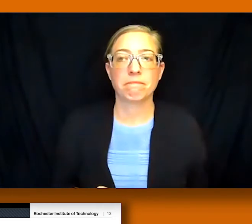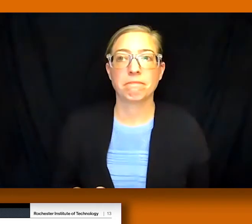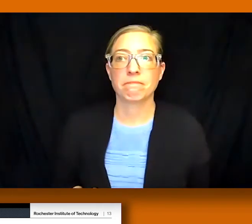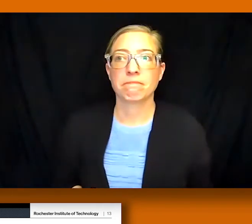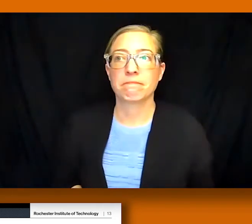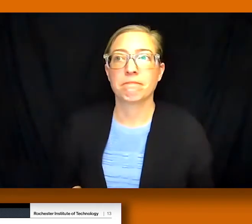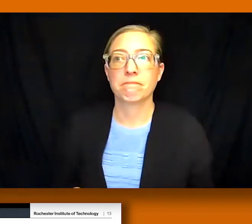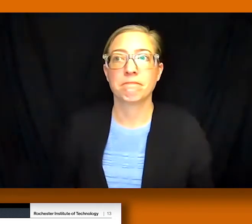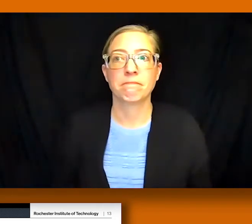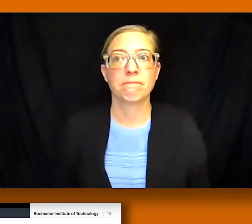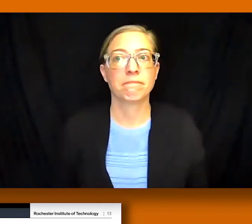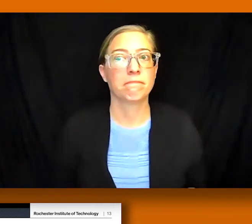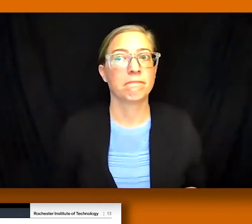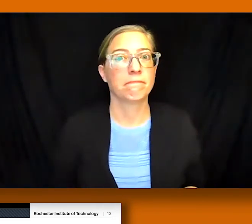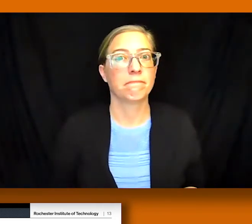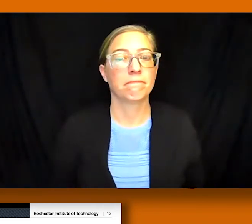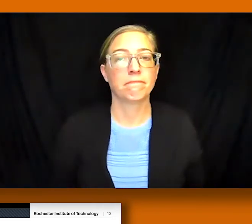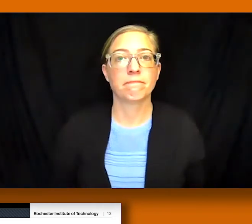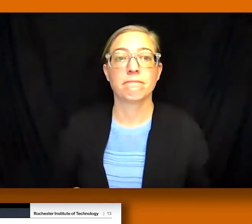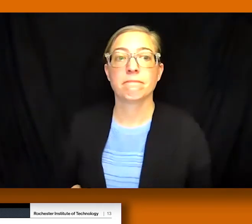And if you have multiple subawards,